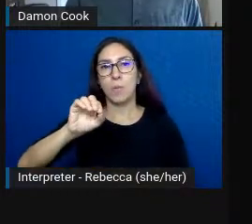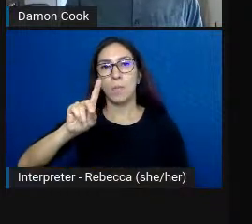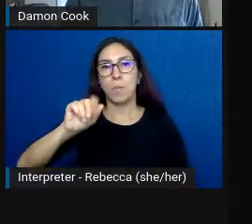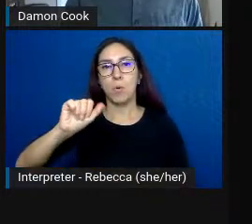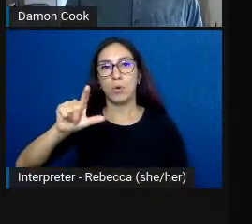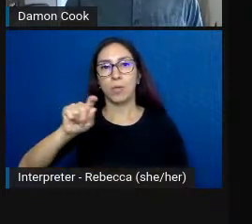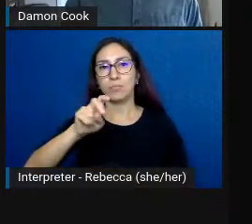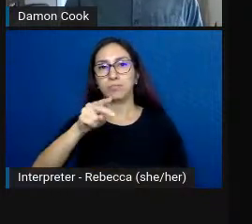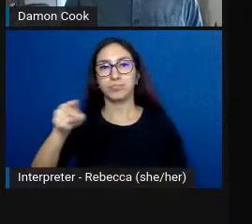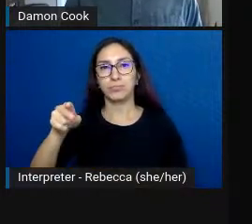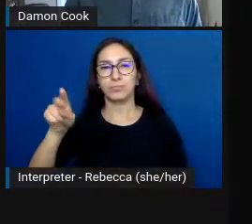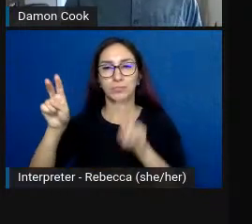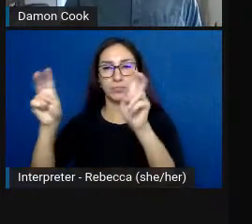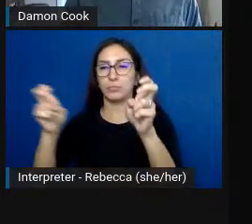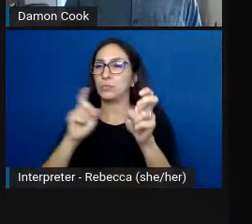This can be achieved by assigning